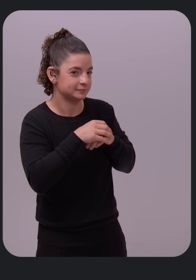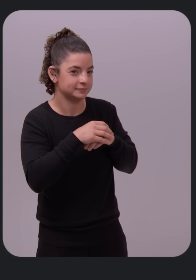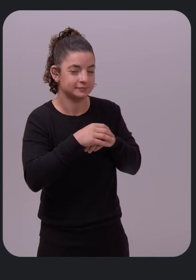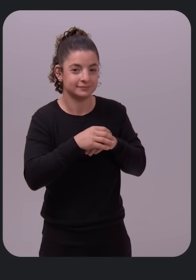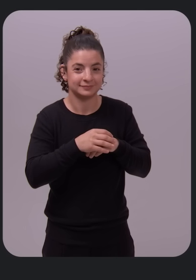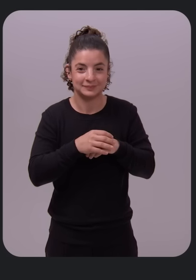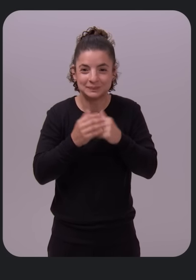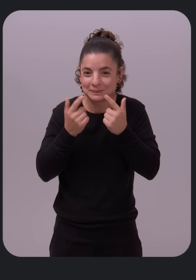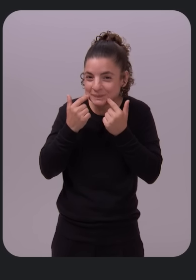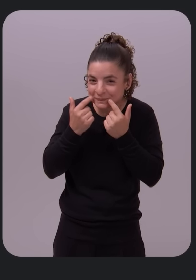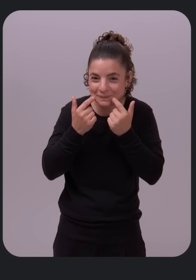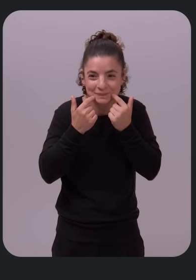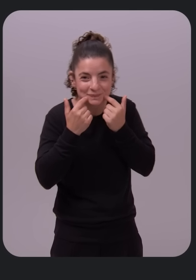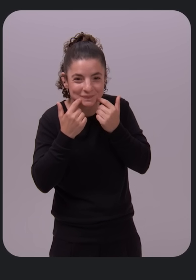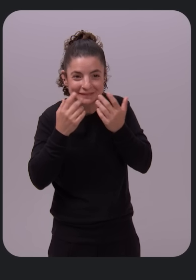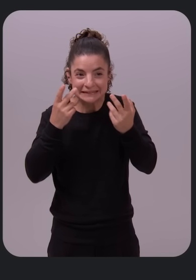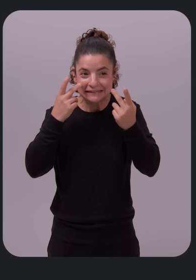Let's see. We said it's a risky demo.